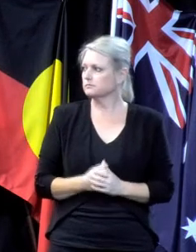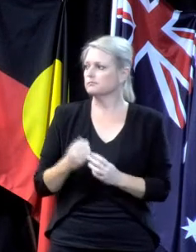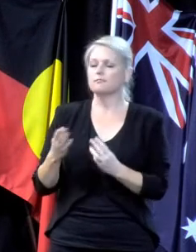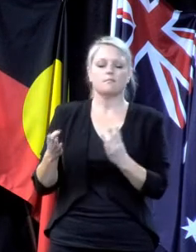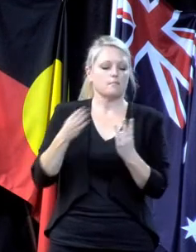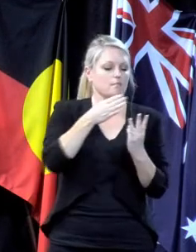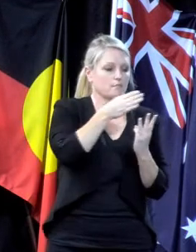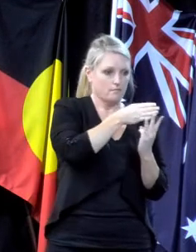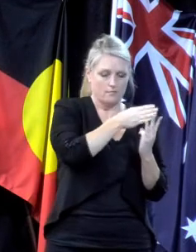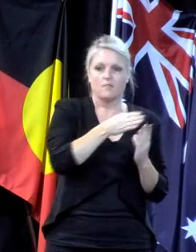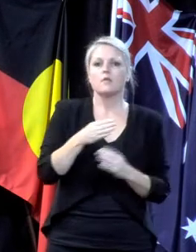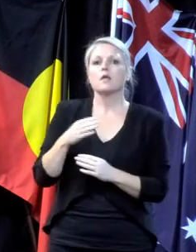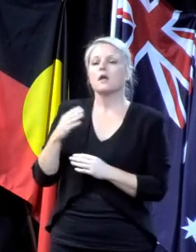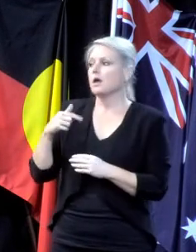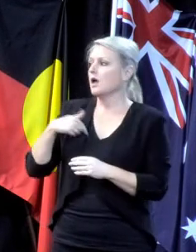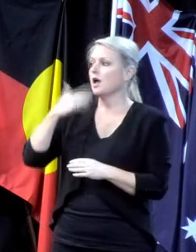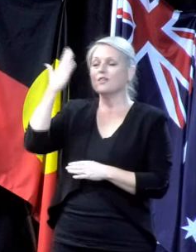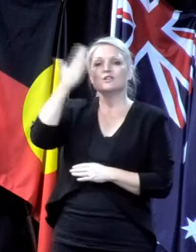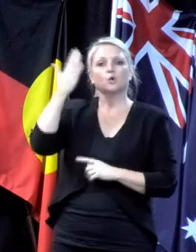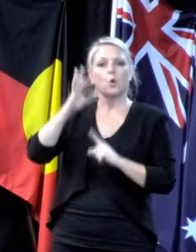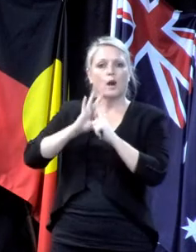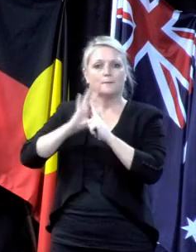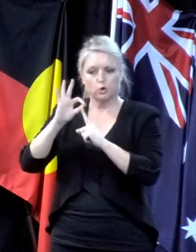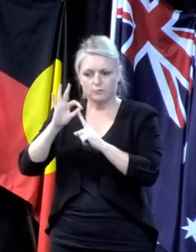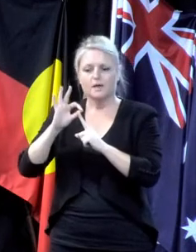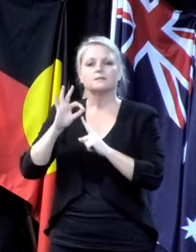hierarchy which is the nine domains, and we all work within that hierarchy